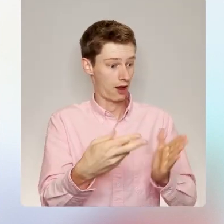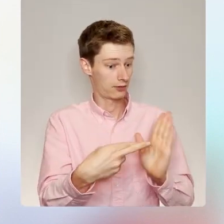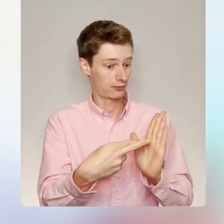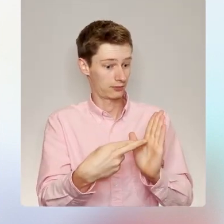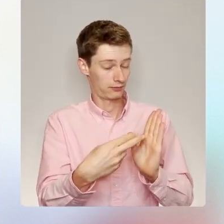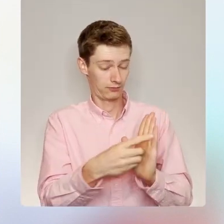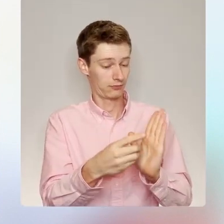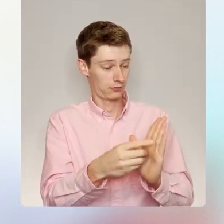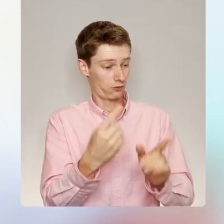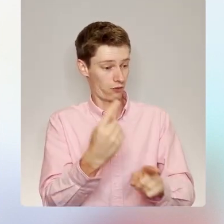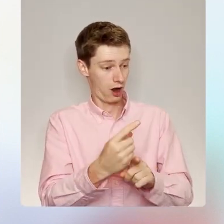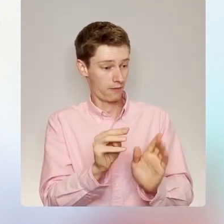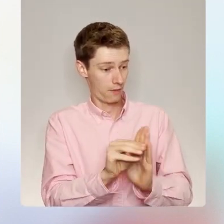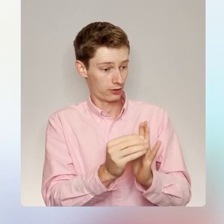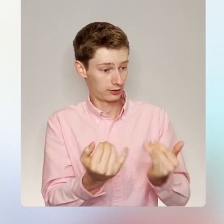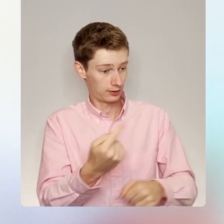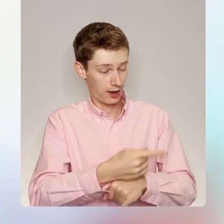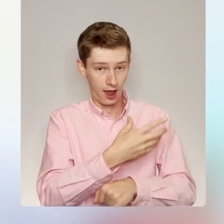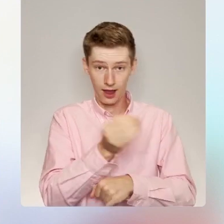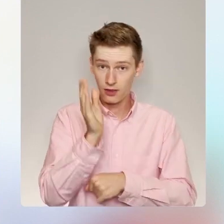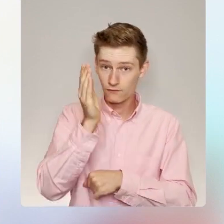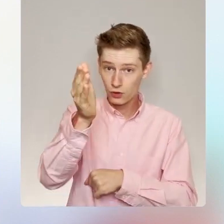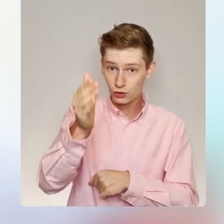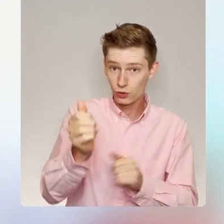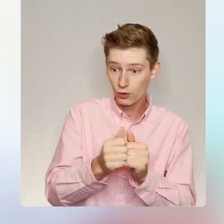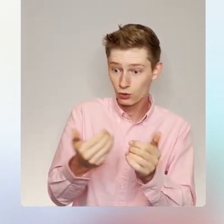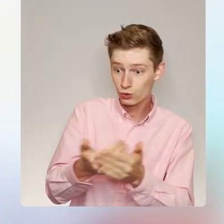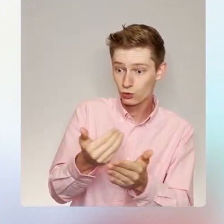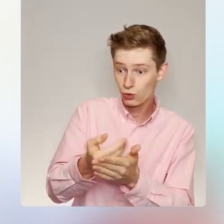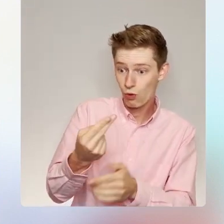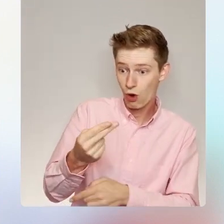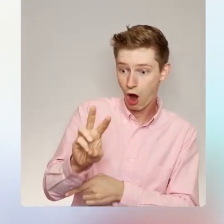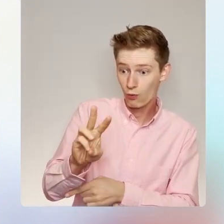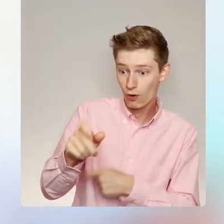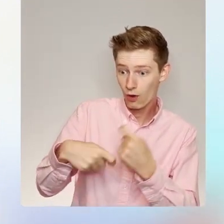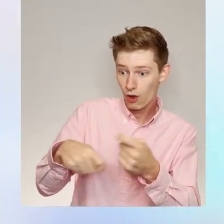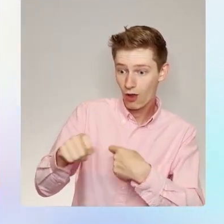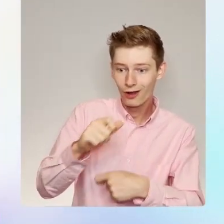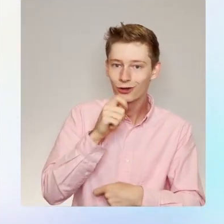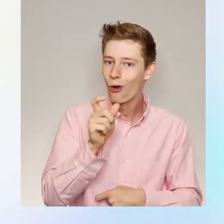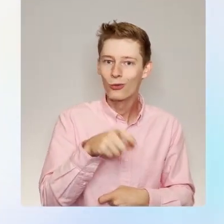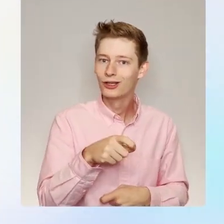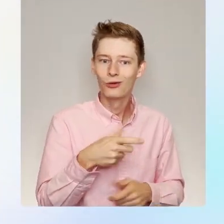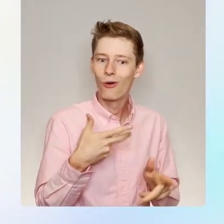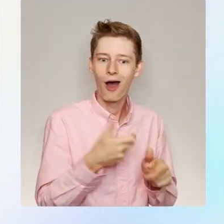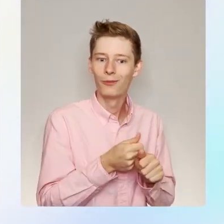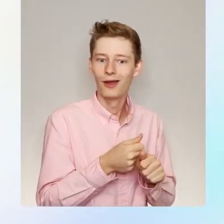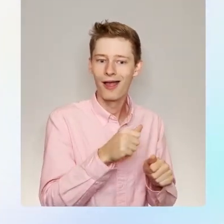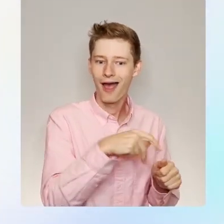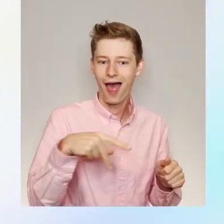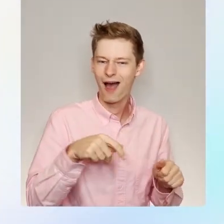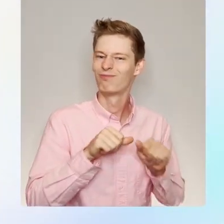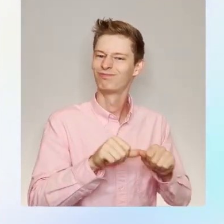but also in the future with new hardware without an application update. Finally, it's important to note